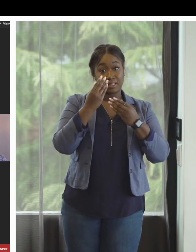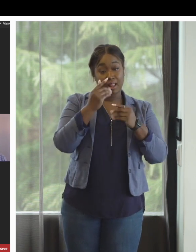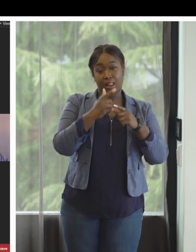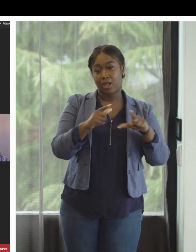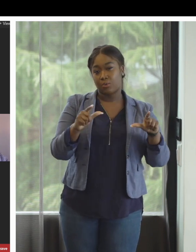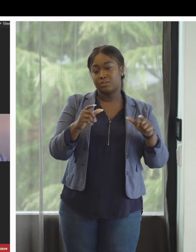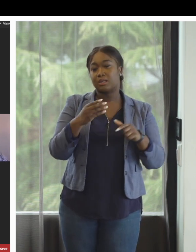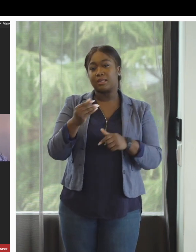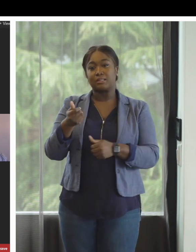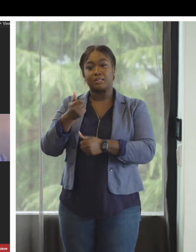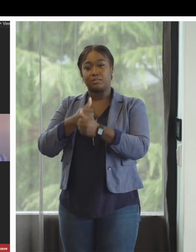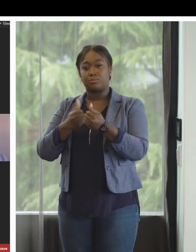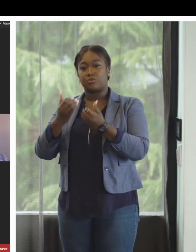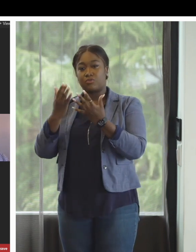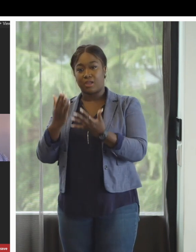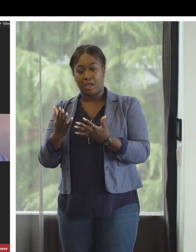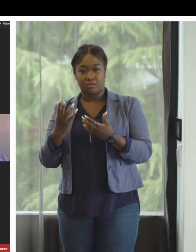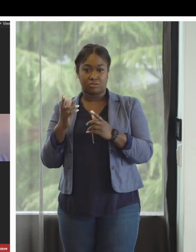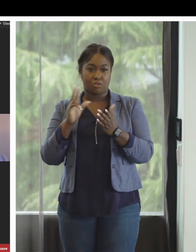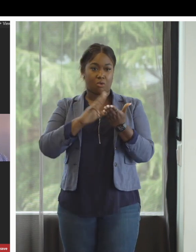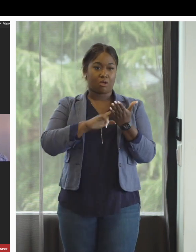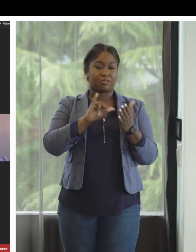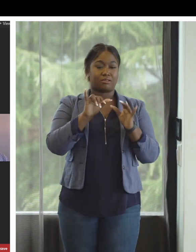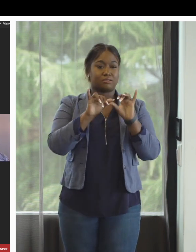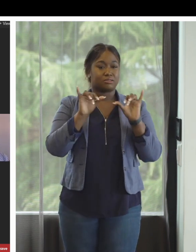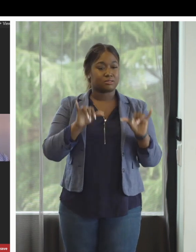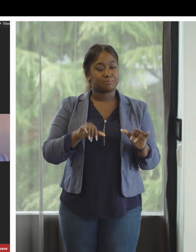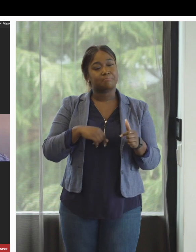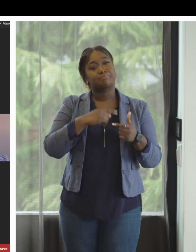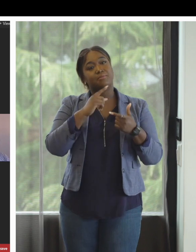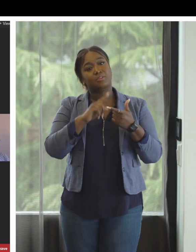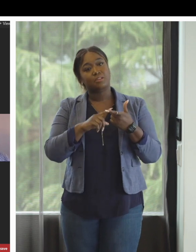plugs into that system and then that allows for that